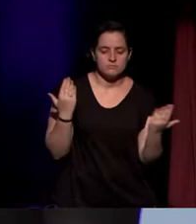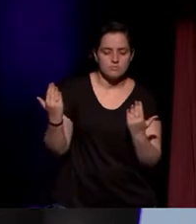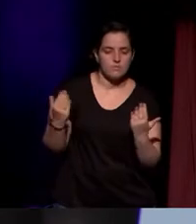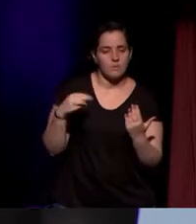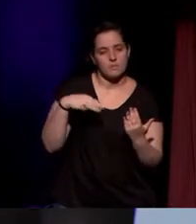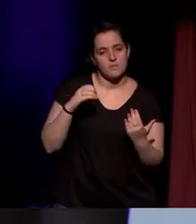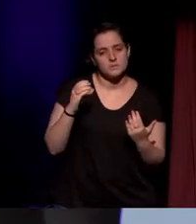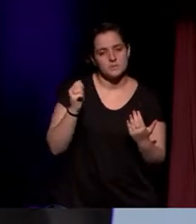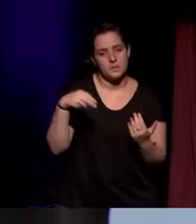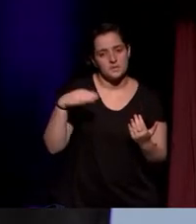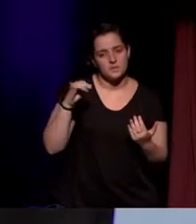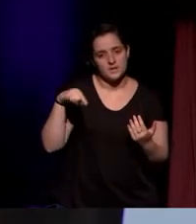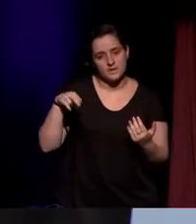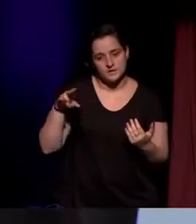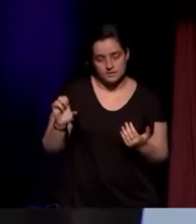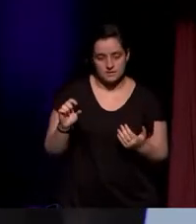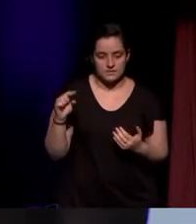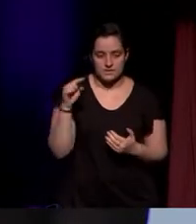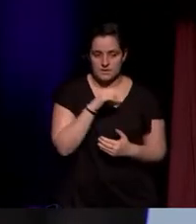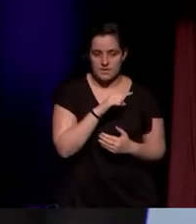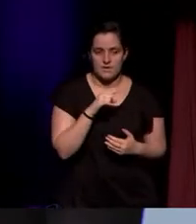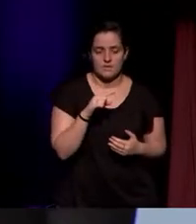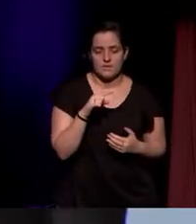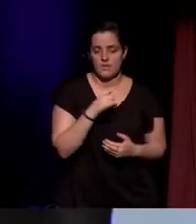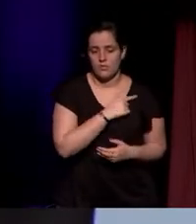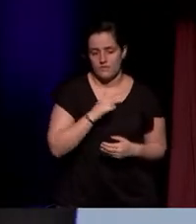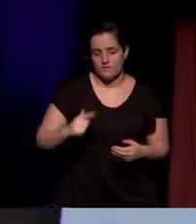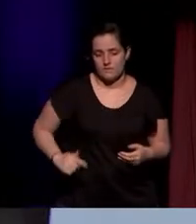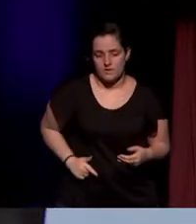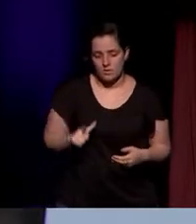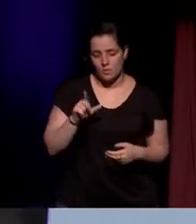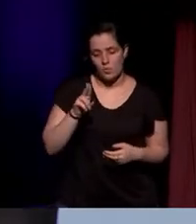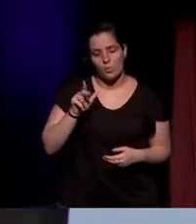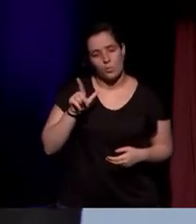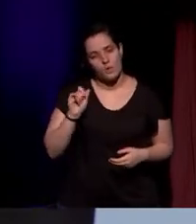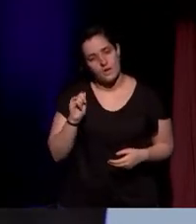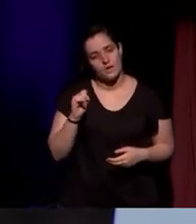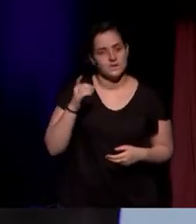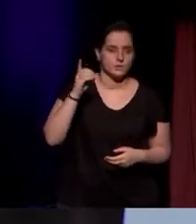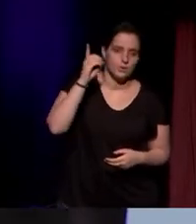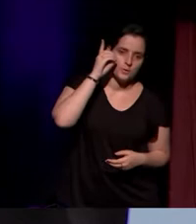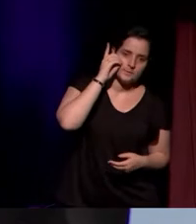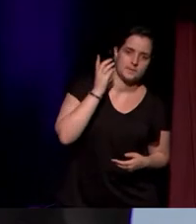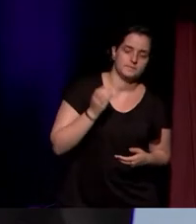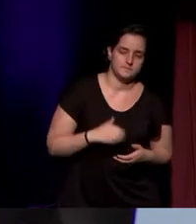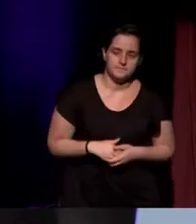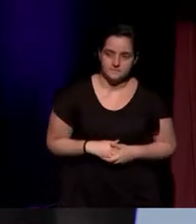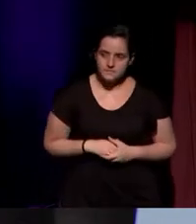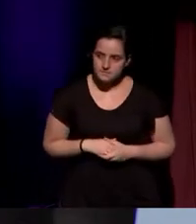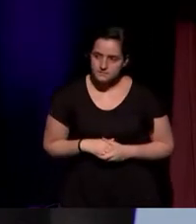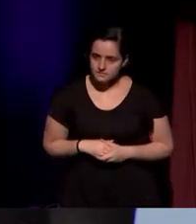in the Lula and Dilma governments. She would also like to say